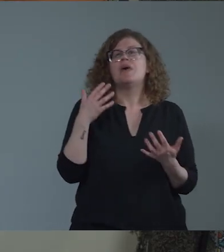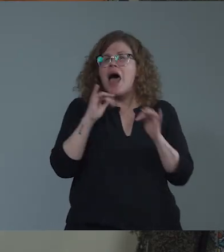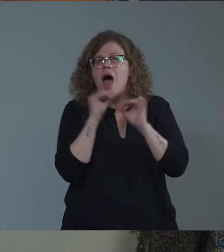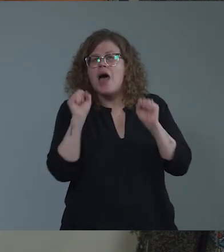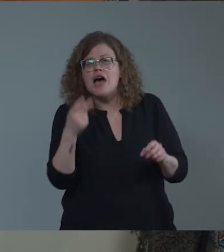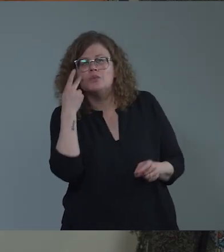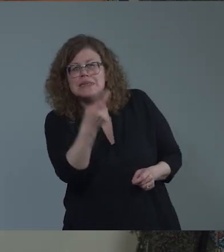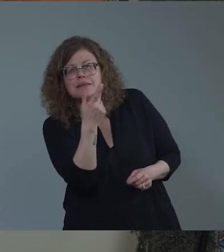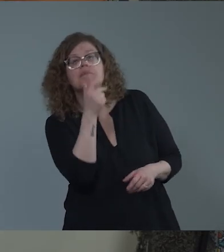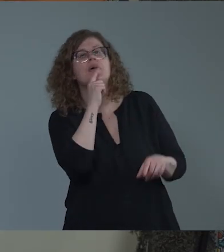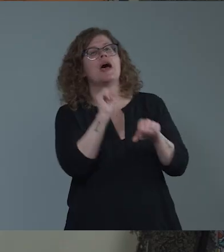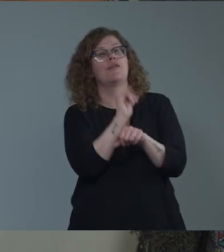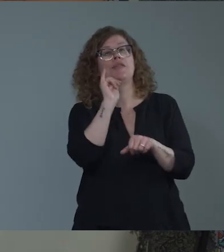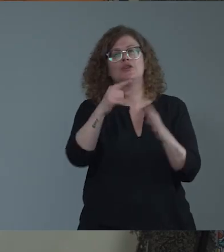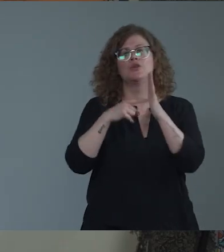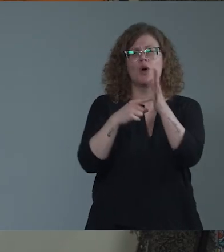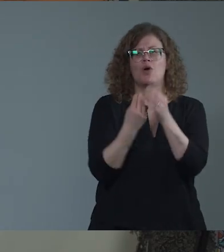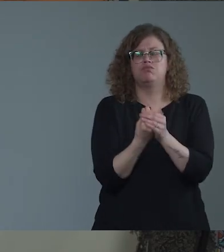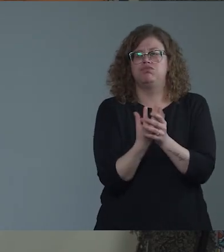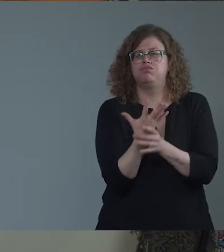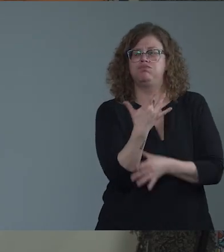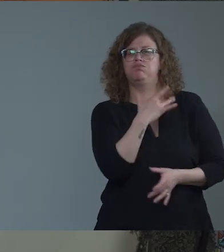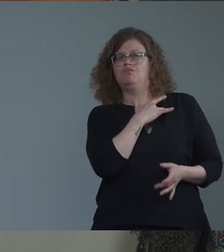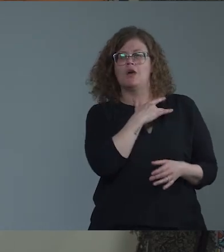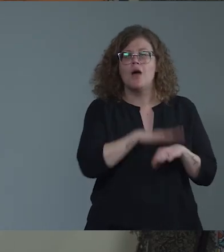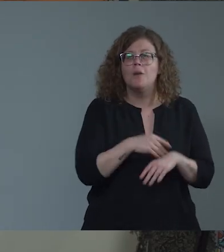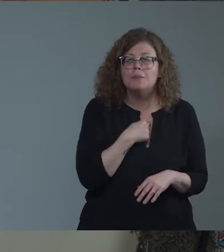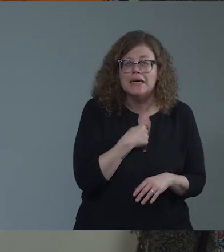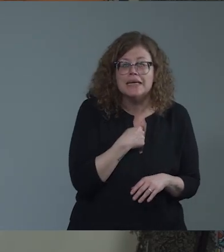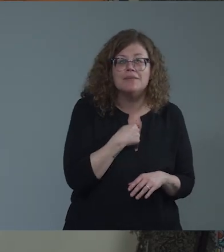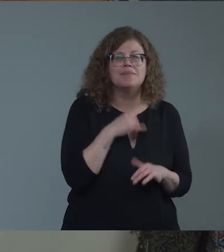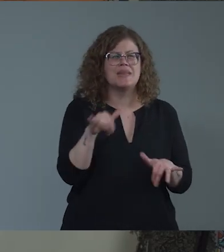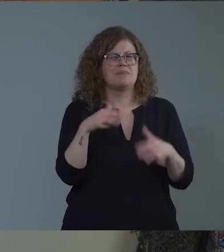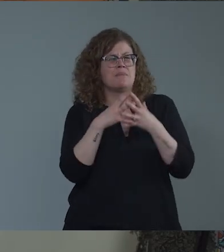It can be extremely political, very, very, controversial,